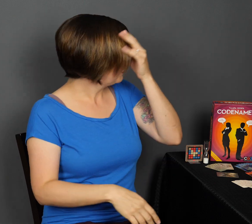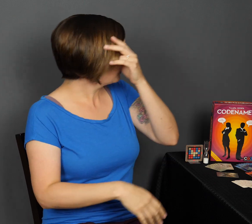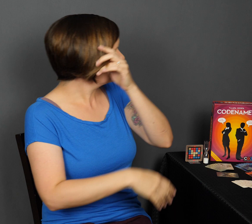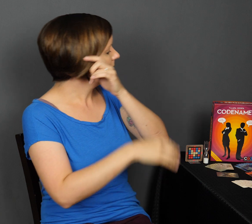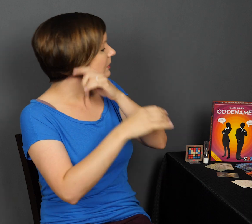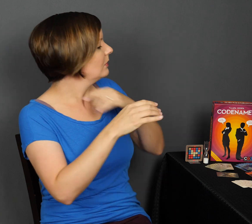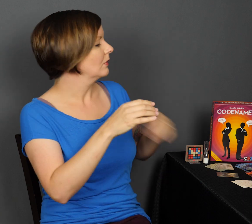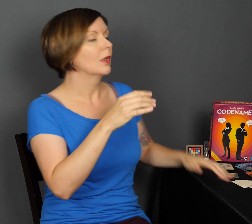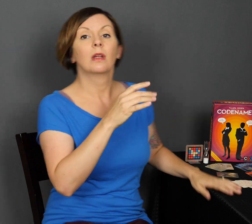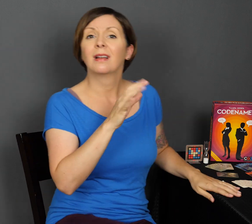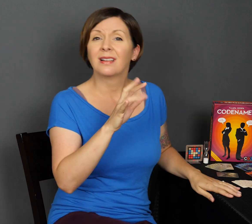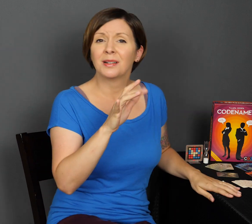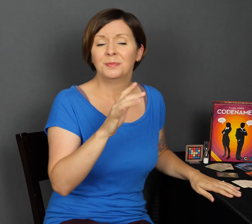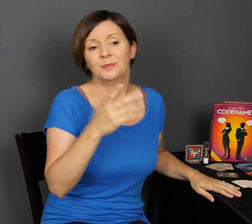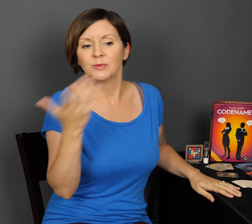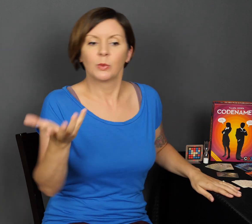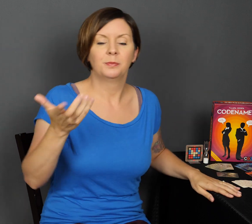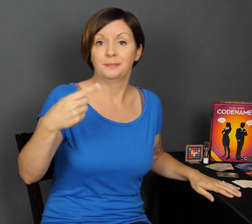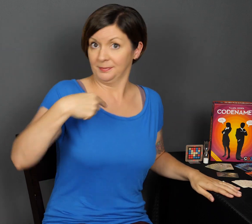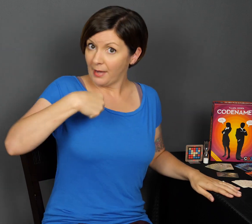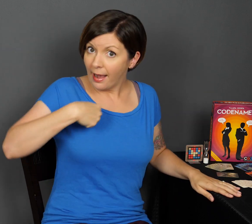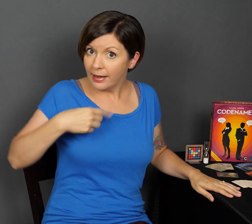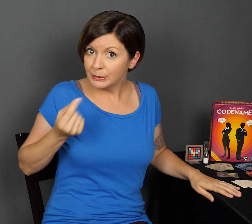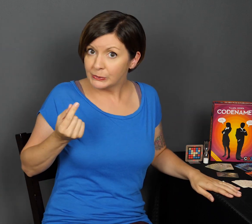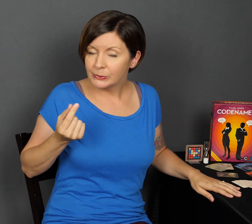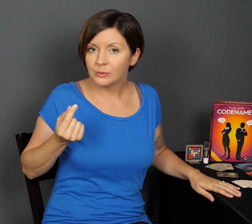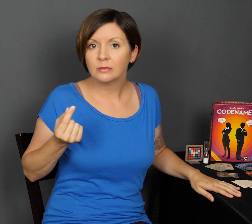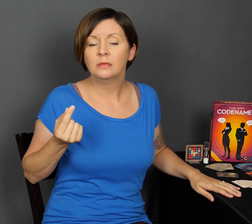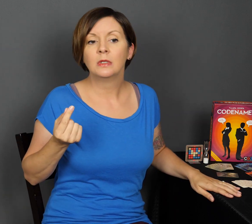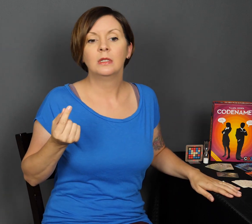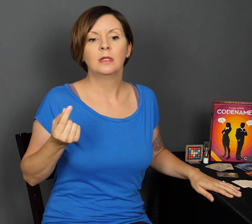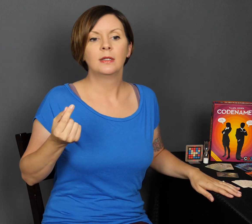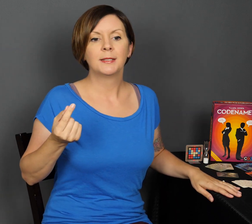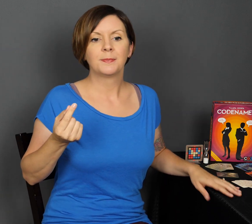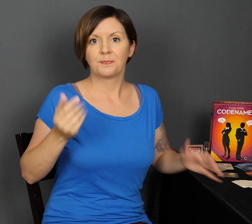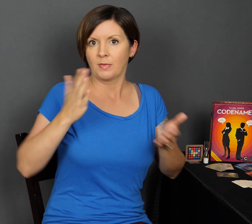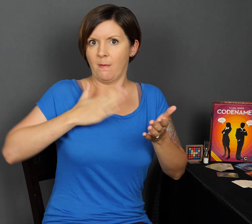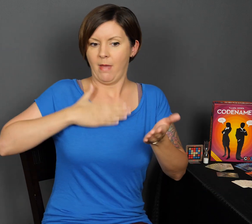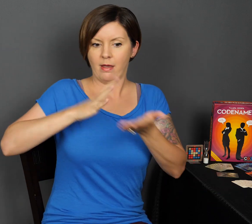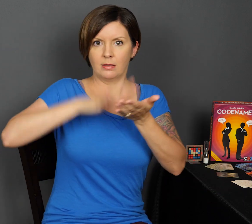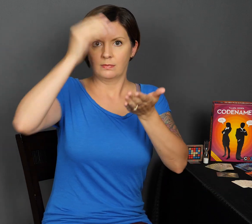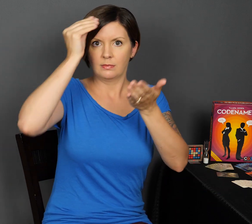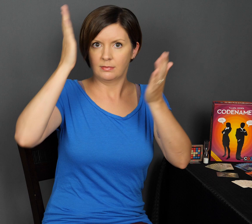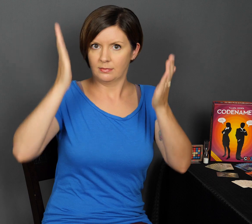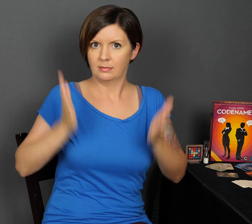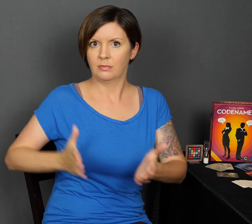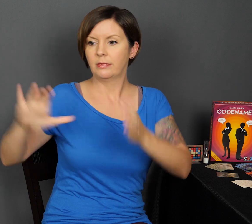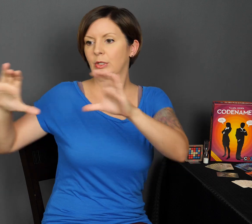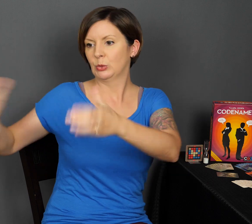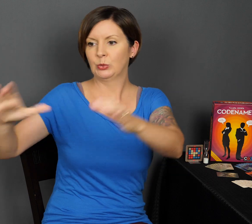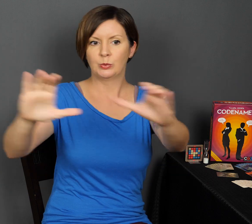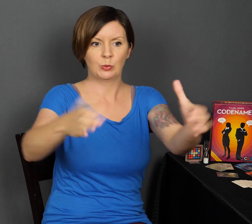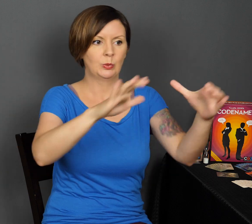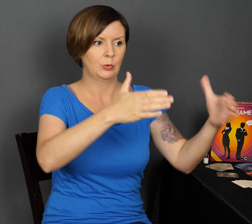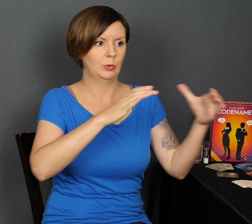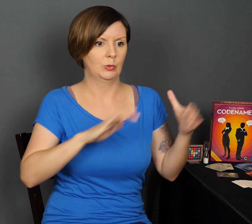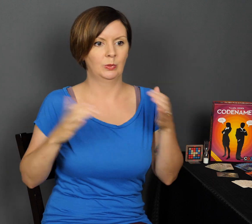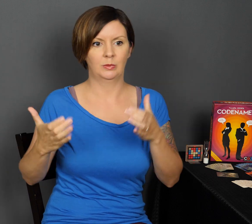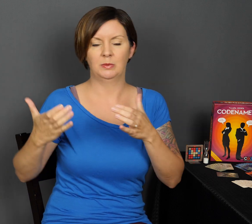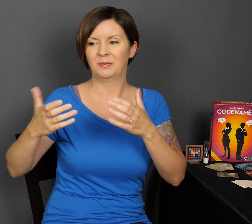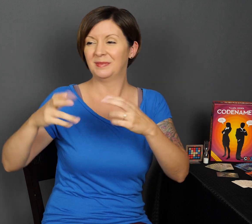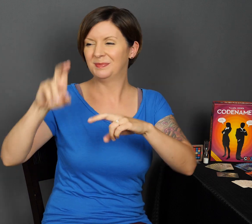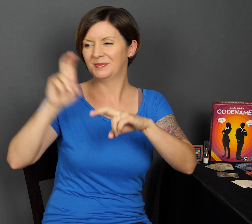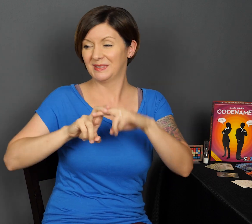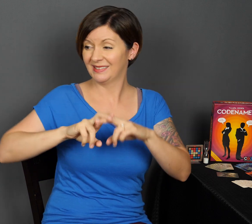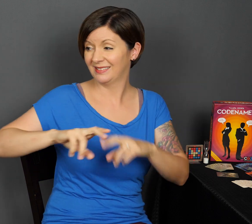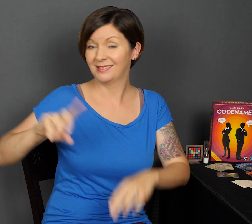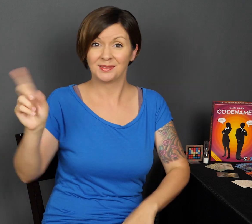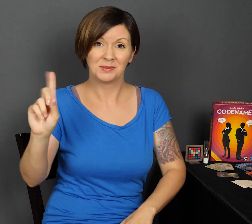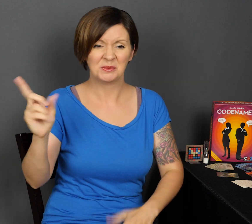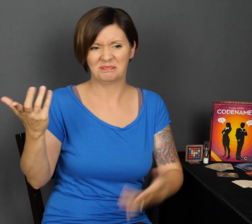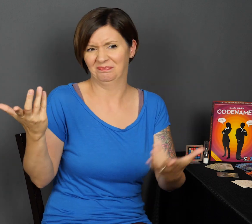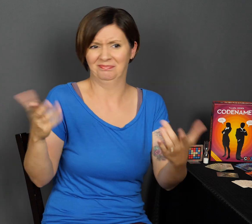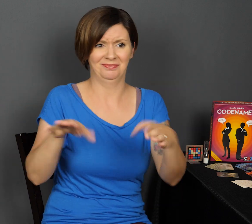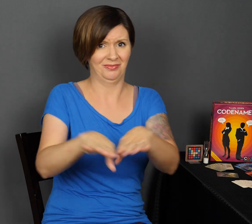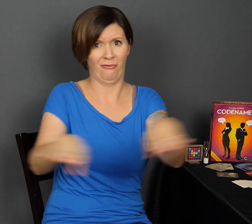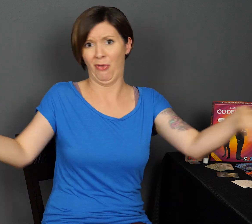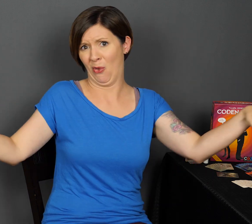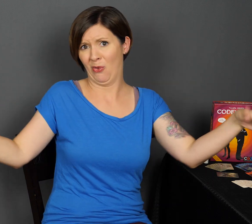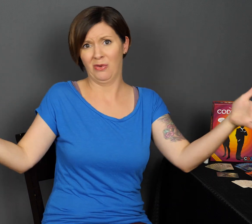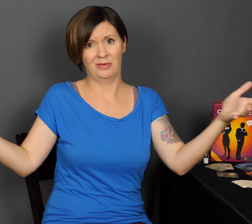Ok, um, so what I do is I have my students get into groups and typically I have them